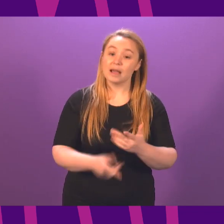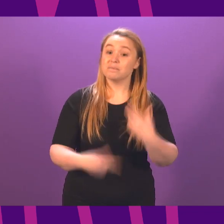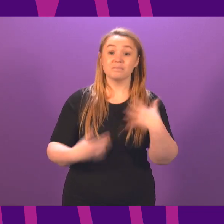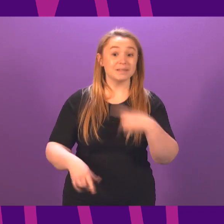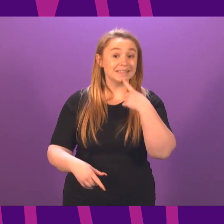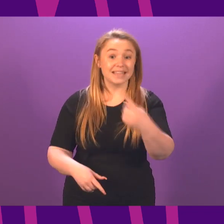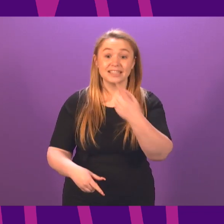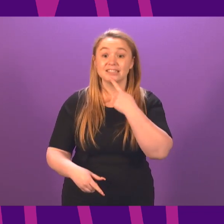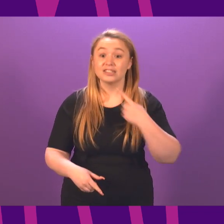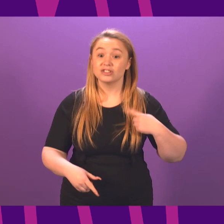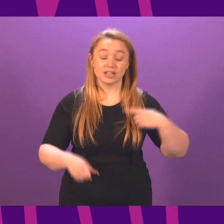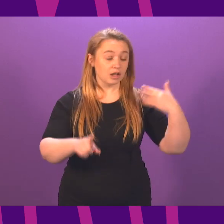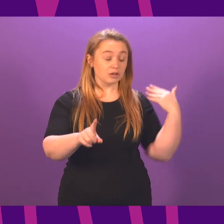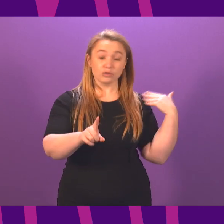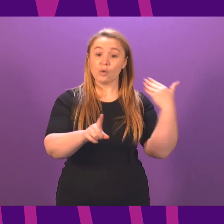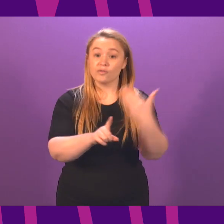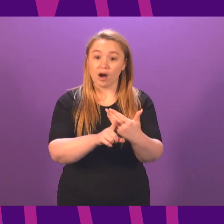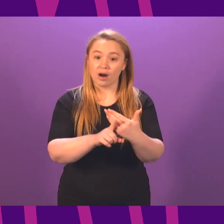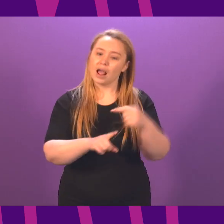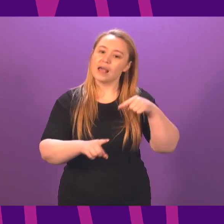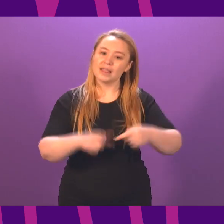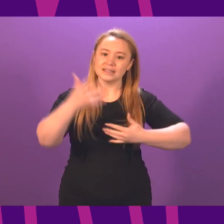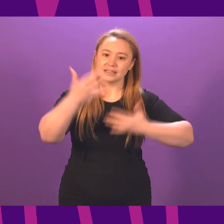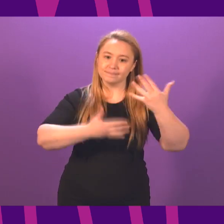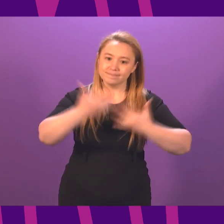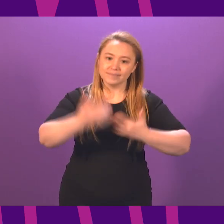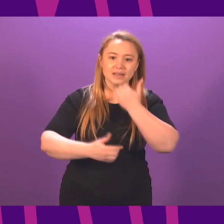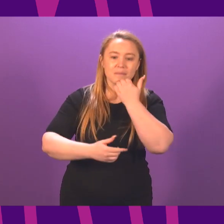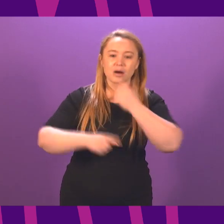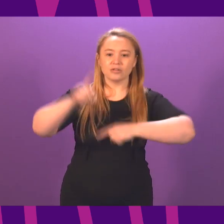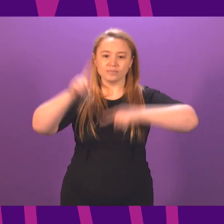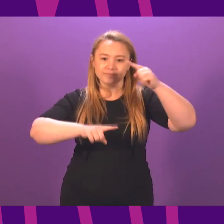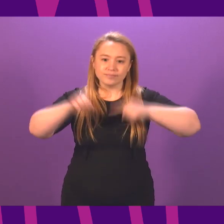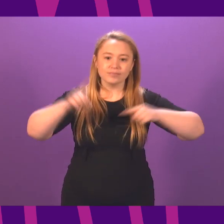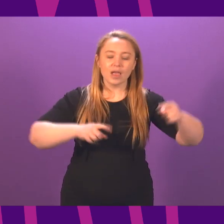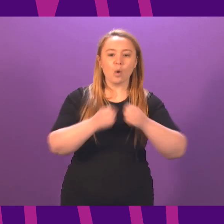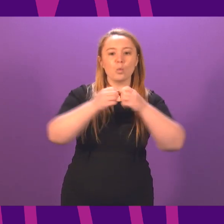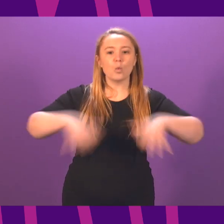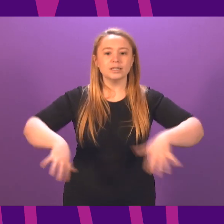so far—again, this is a figure that will fluctuate—the wastage rate is around 1